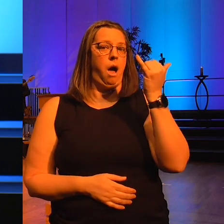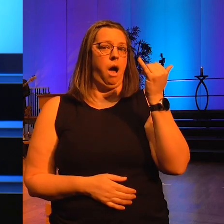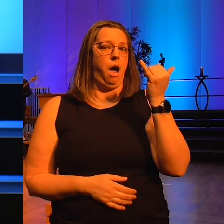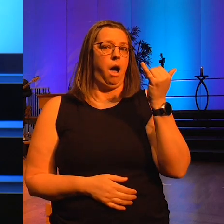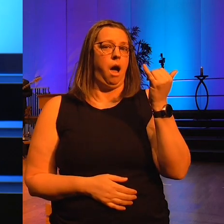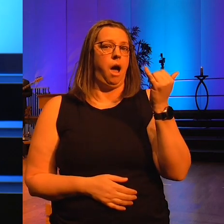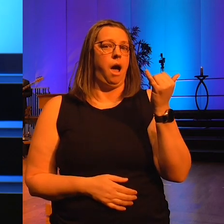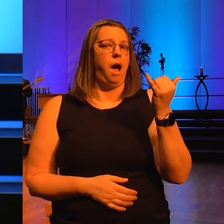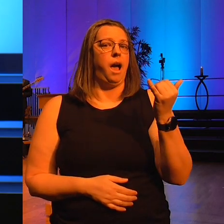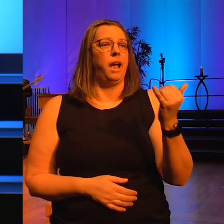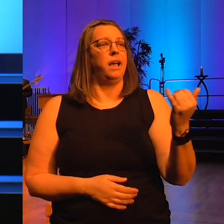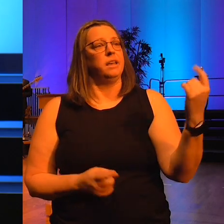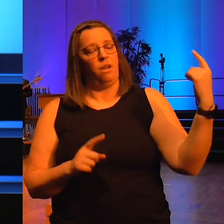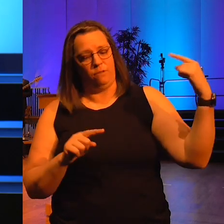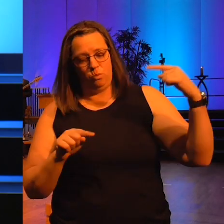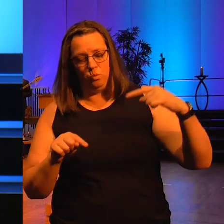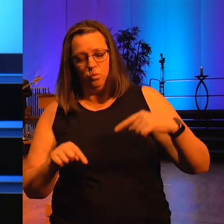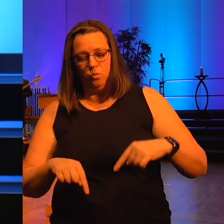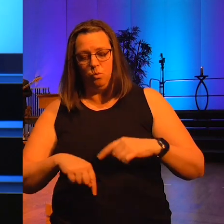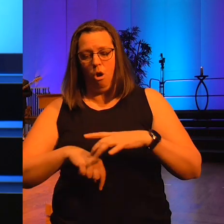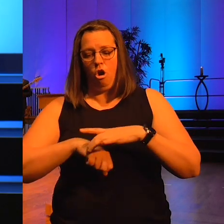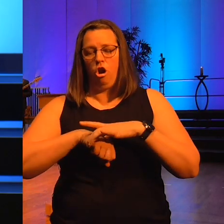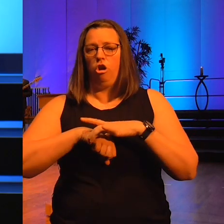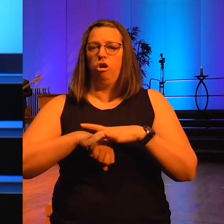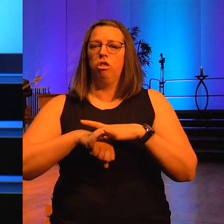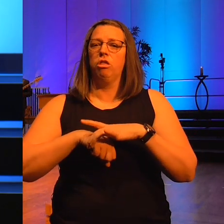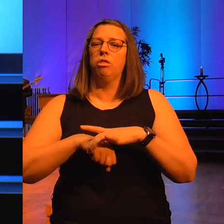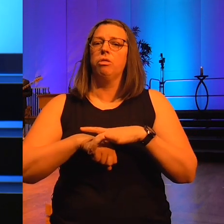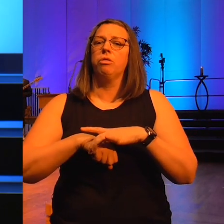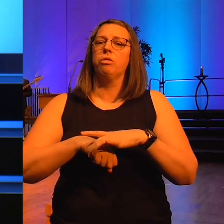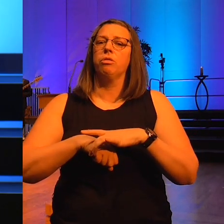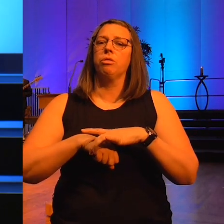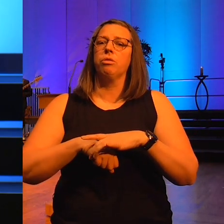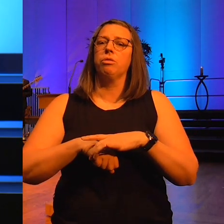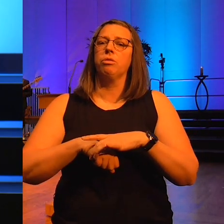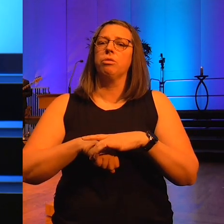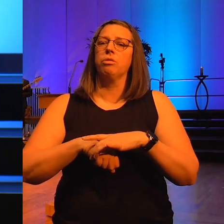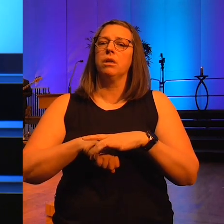bir do you